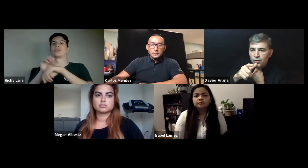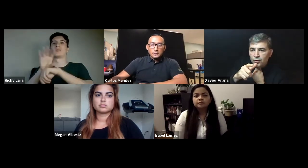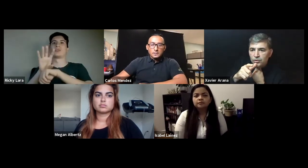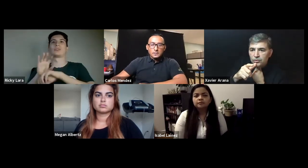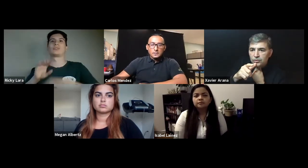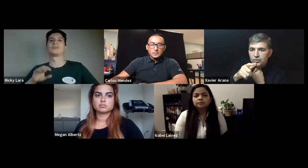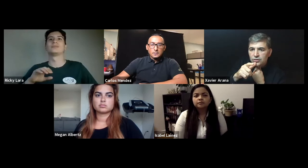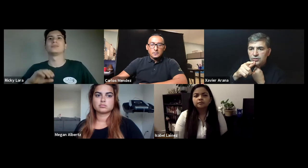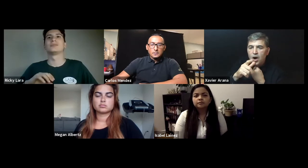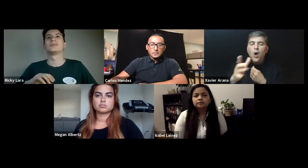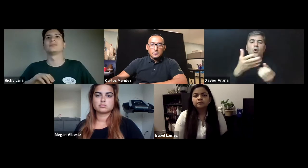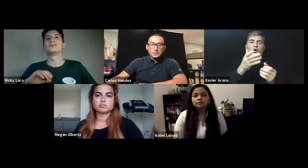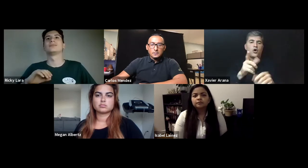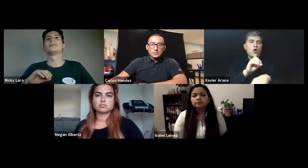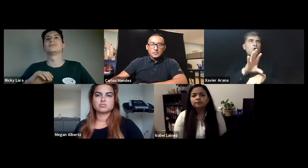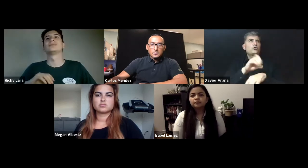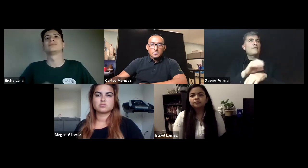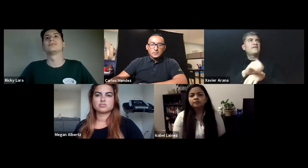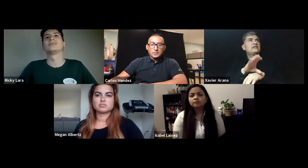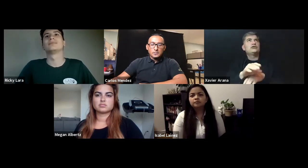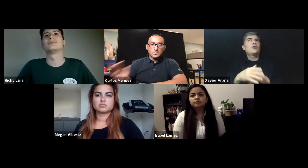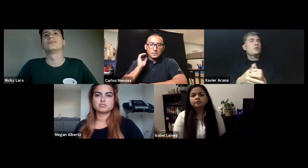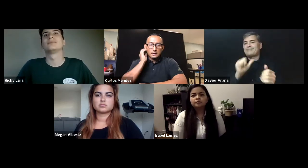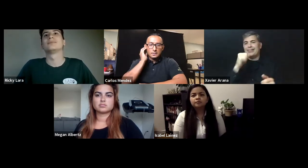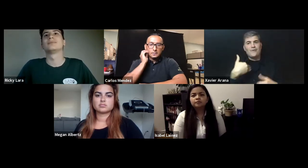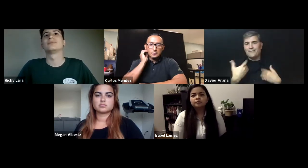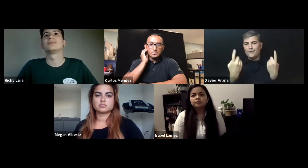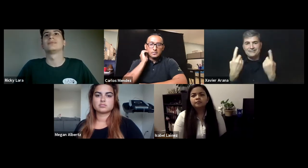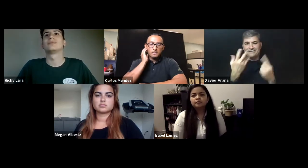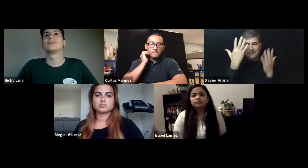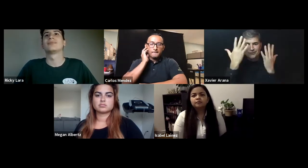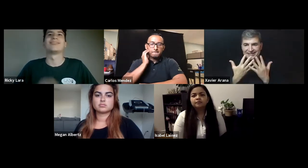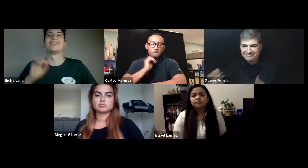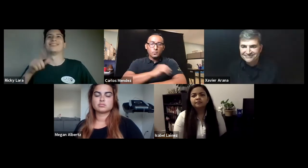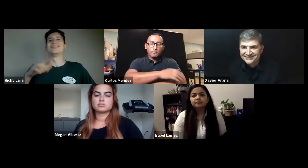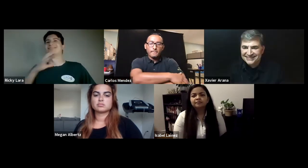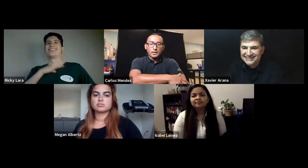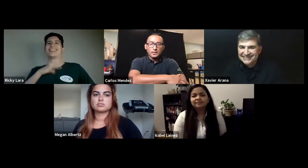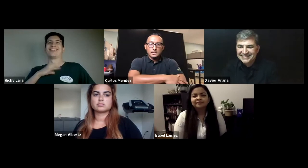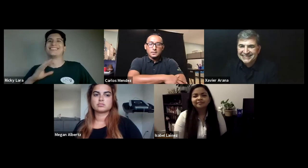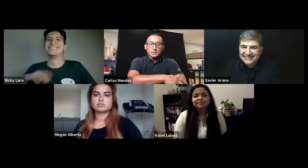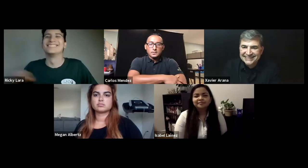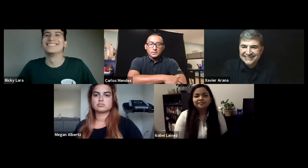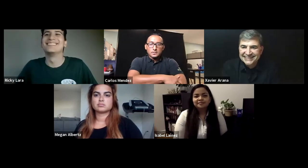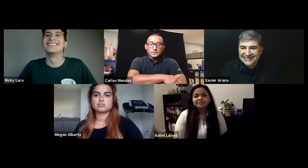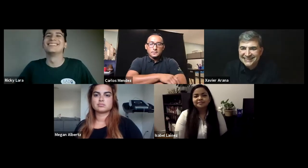Ricky: What or who influenced you? Xavier: Oh, right. I don't have anyone.